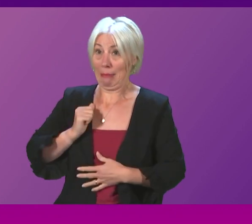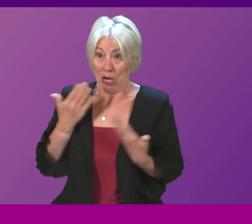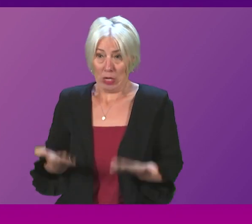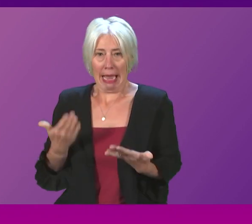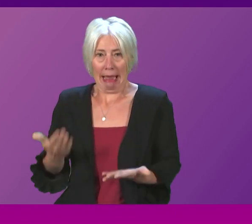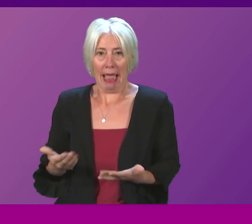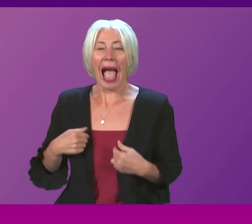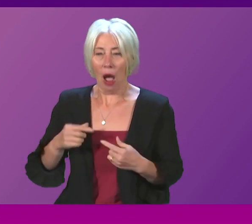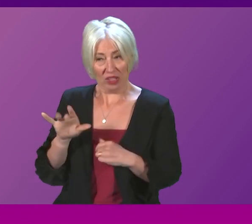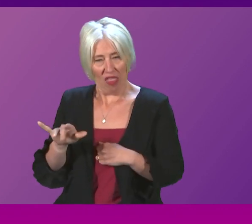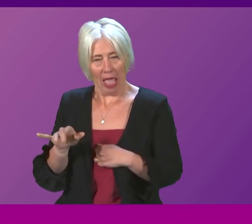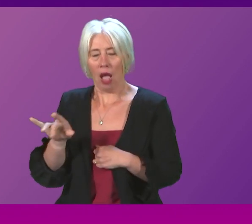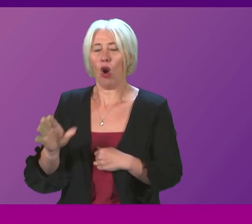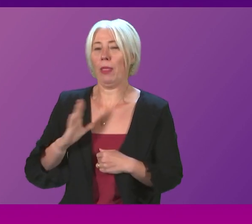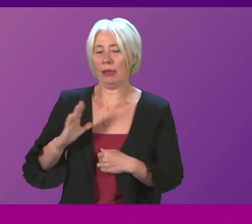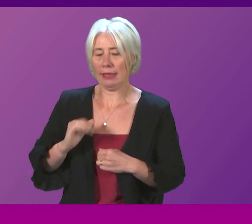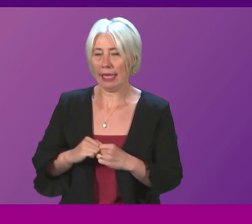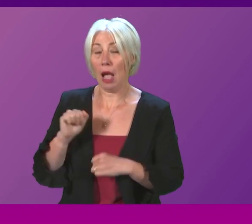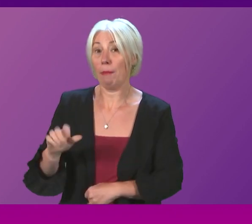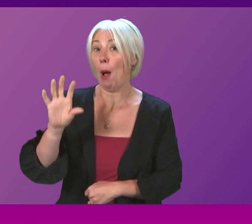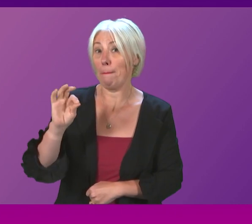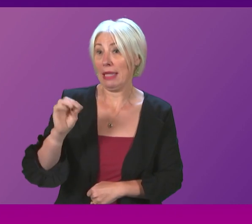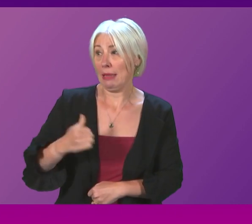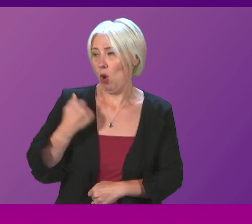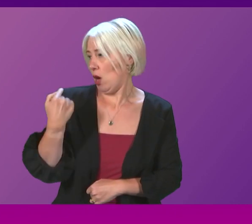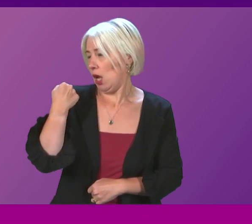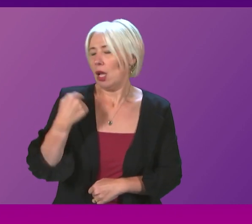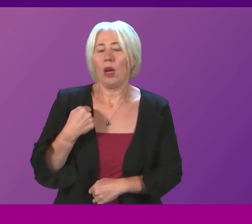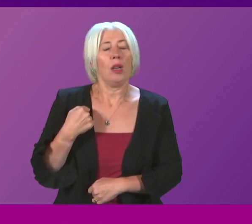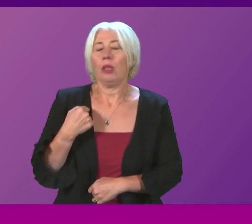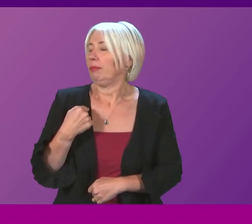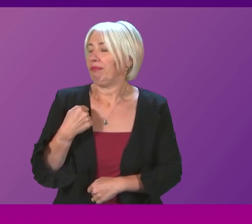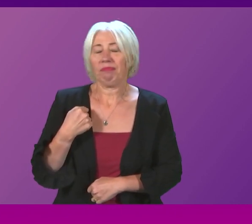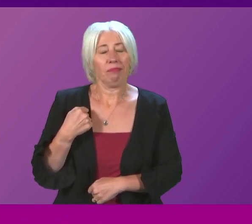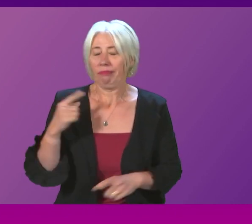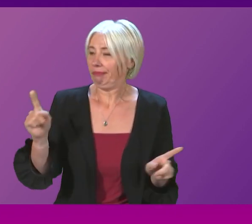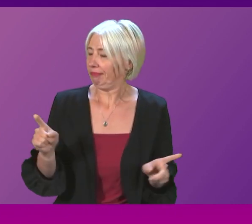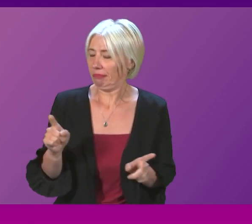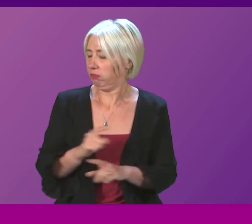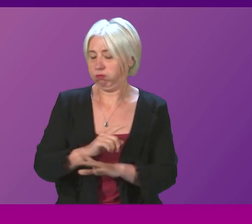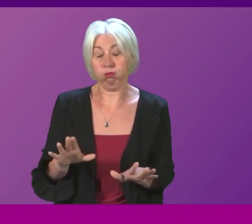What happened in the early hours of Monday morning is almost beyond words—absolutely